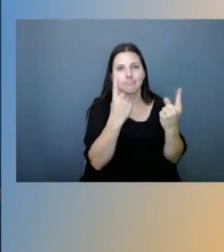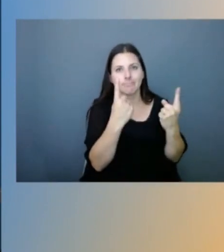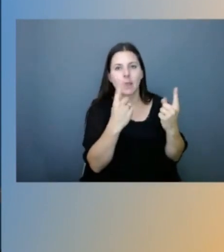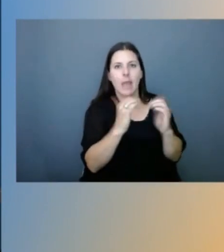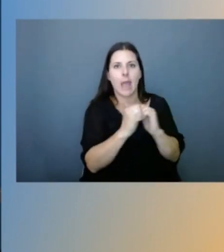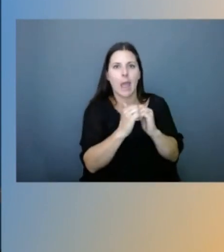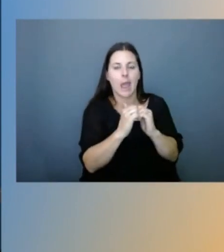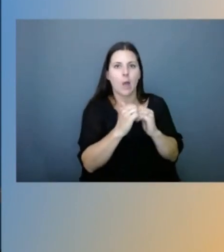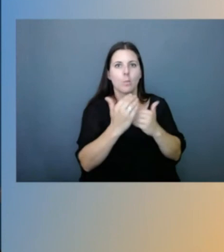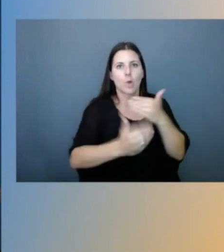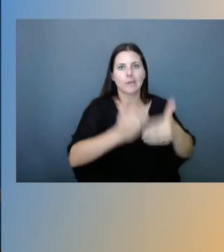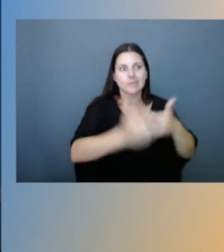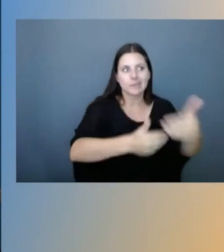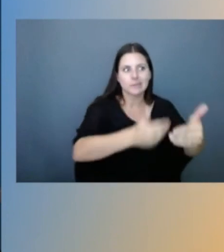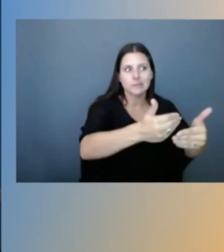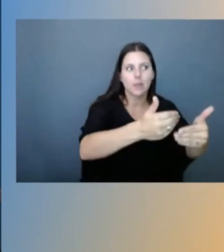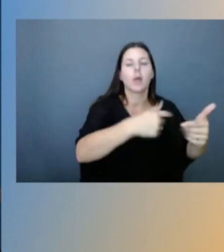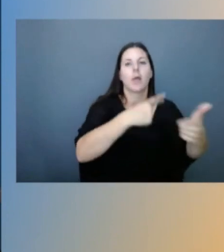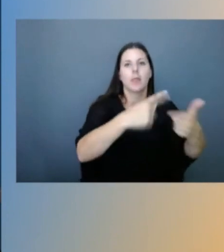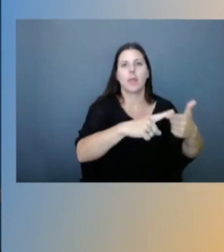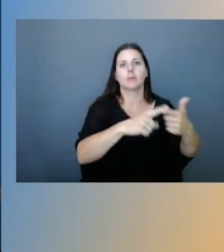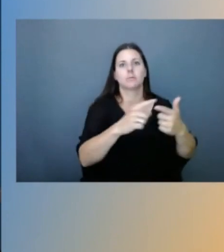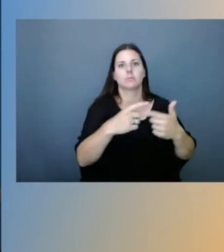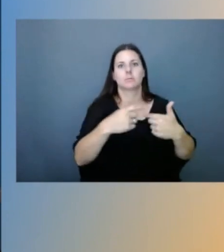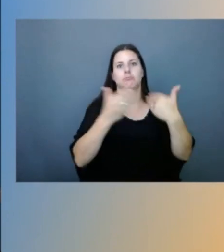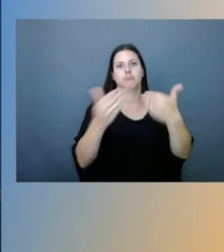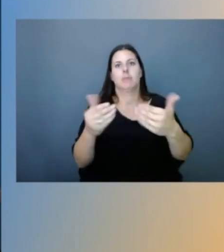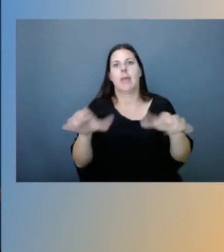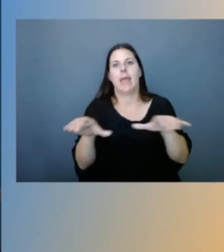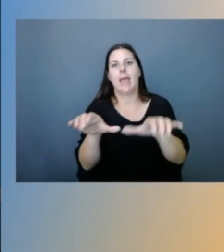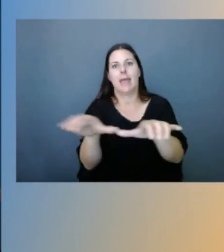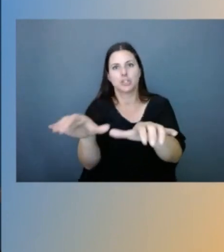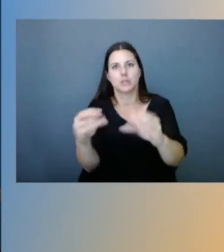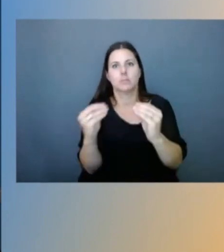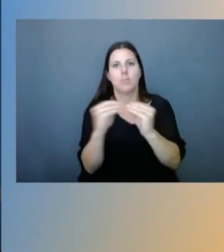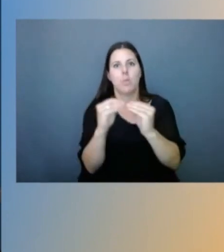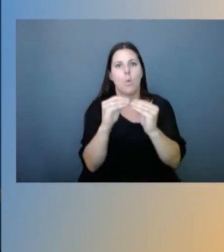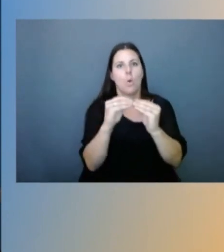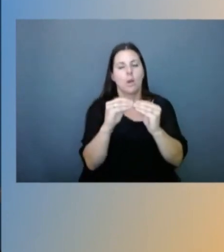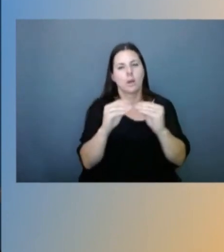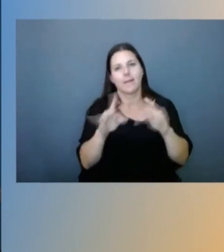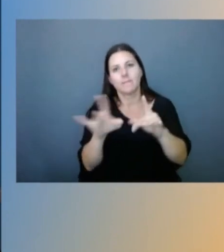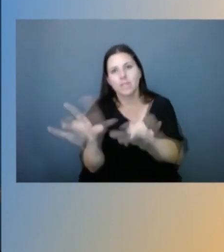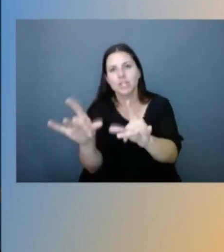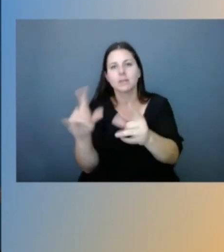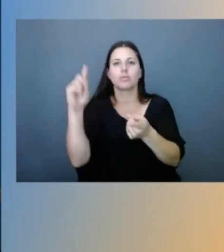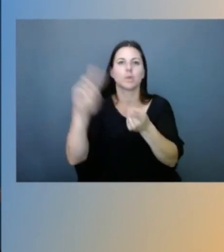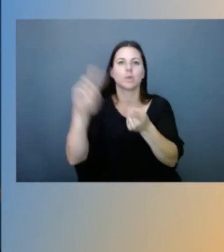you can take actions to make them efficient and reduce your carbon footprint across your business.